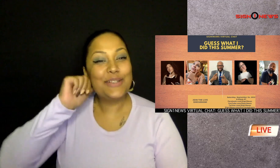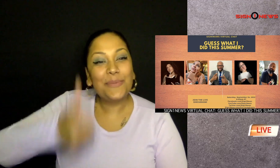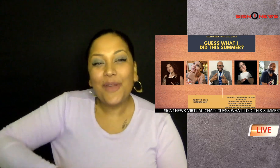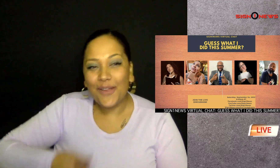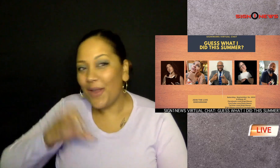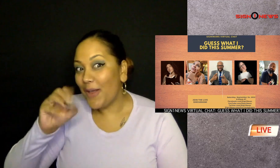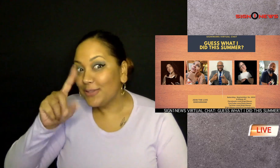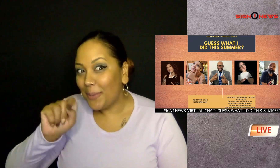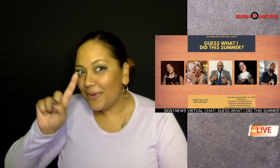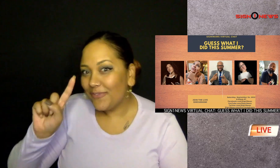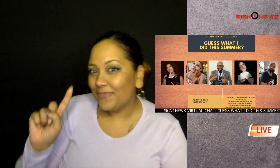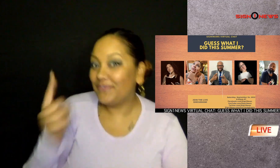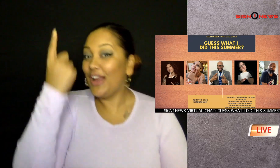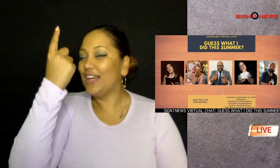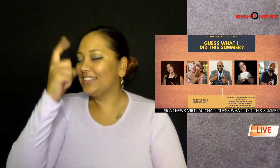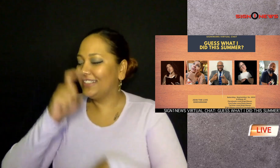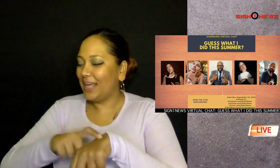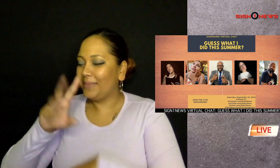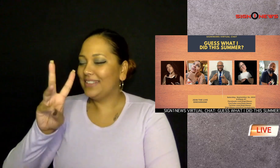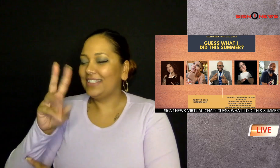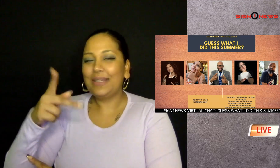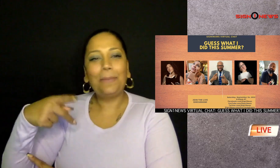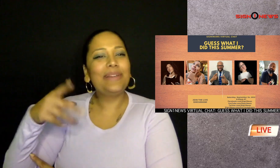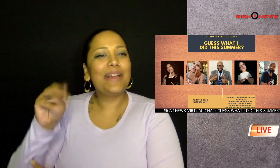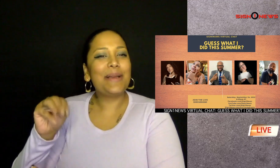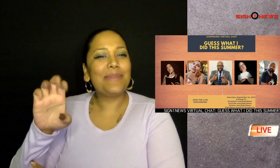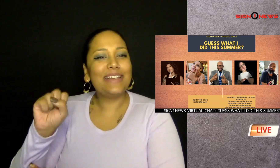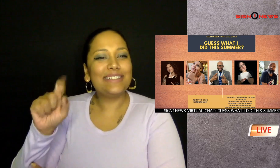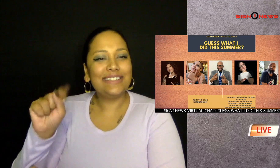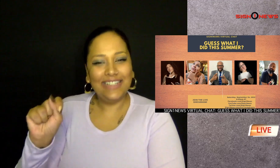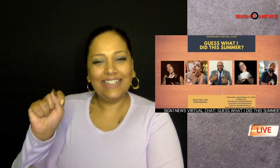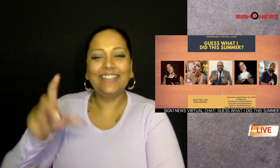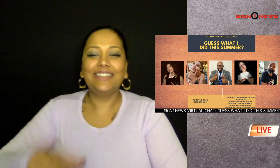Saturday October 1st at 6 PM eastern time. We hope to see you there.